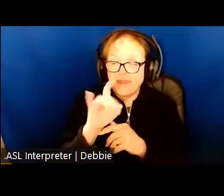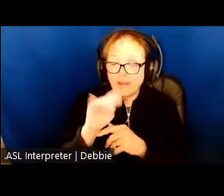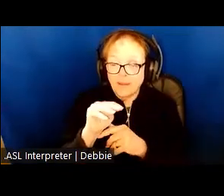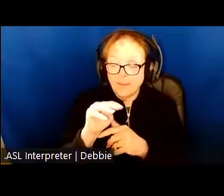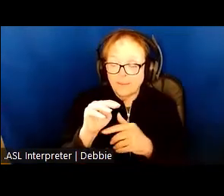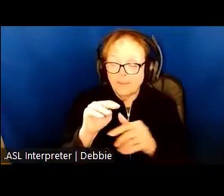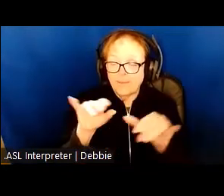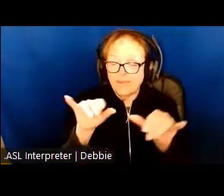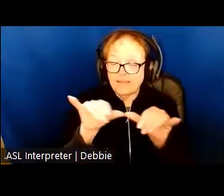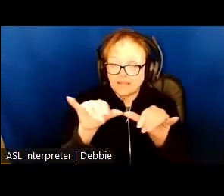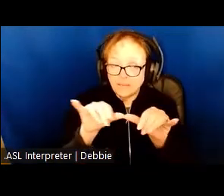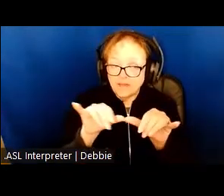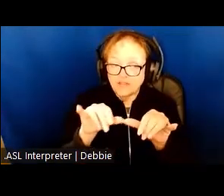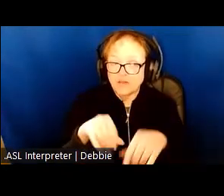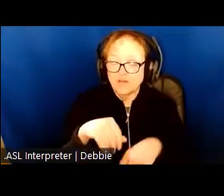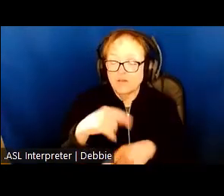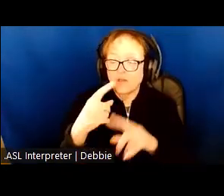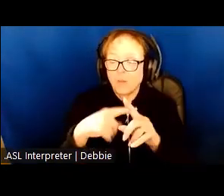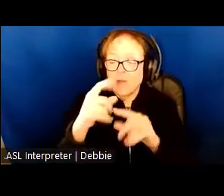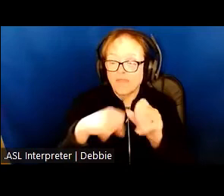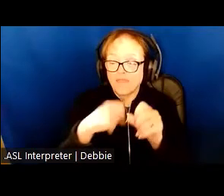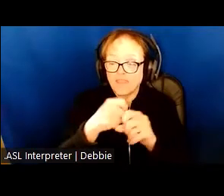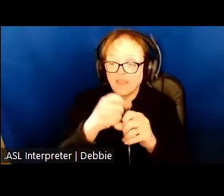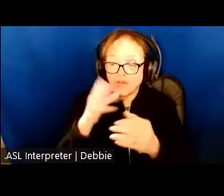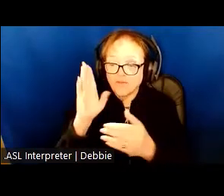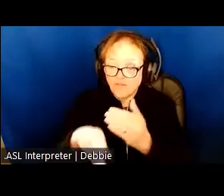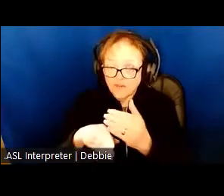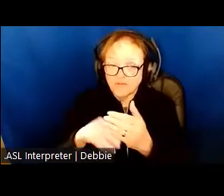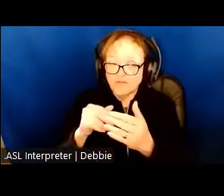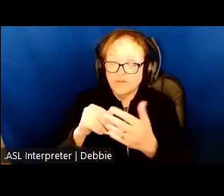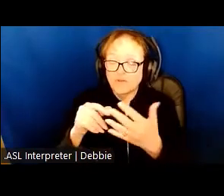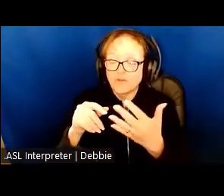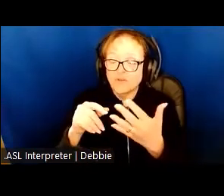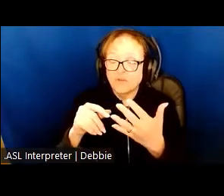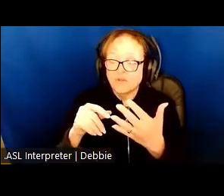Month and year of completion. Applicants should also describe the production